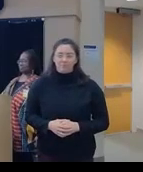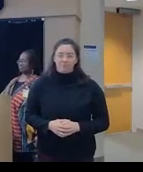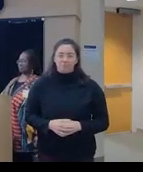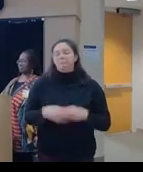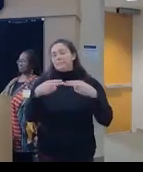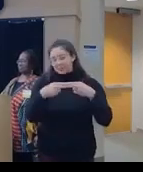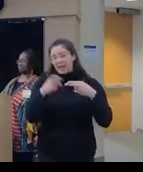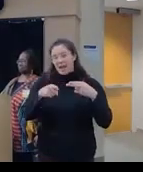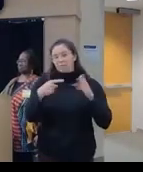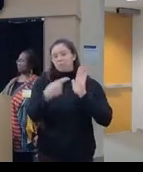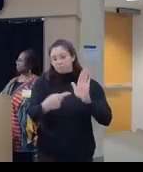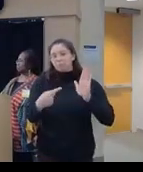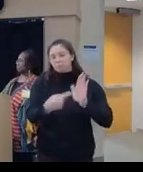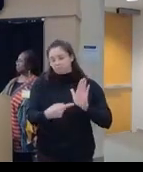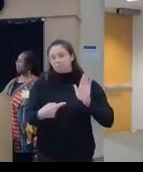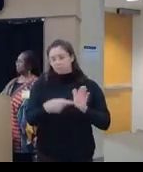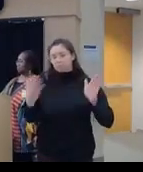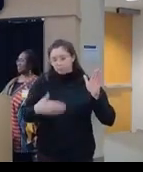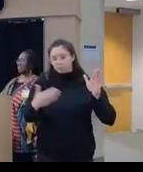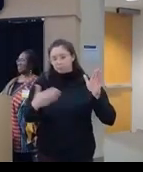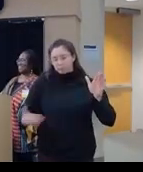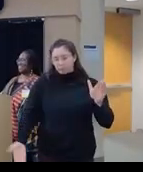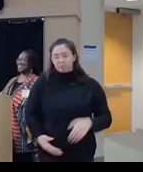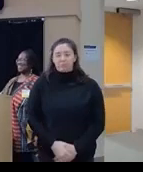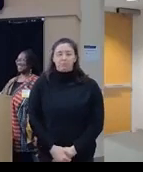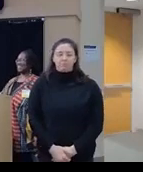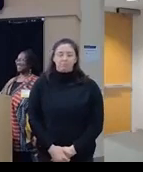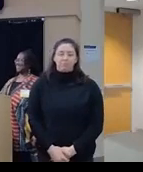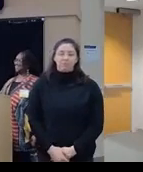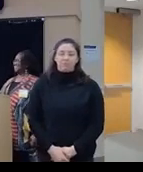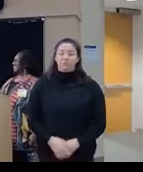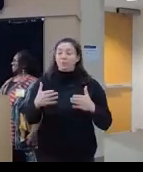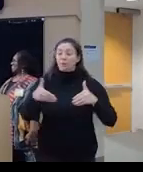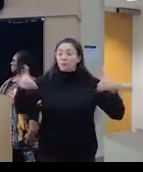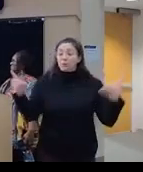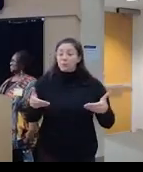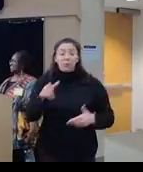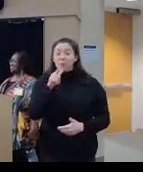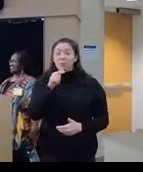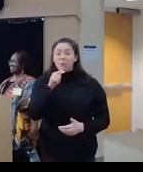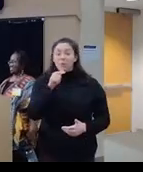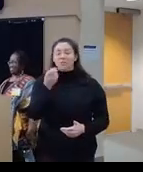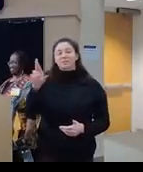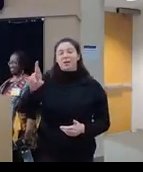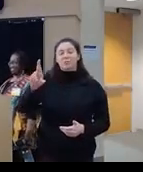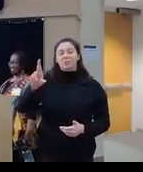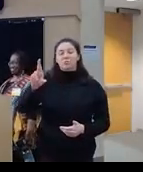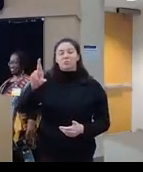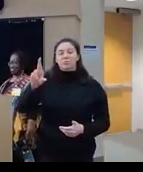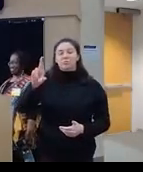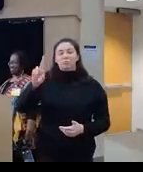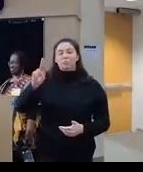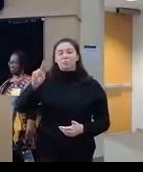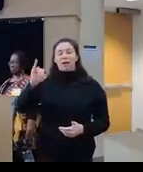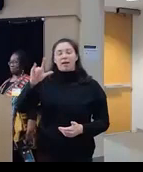just have to go through all right so I would like to introduce you to Dr Ron lore tap who